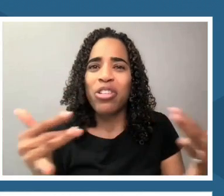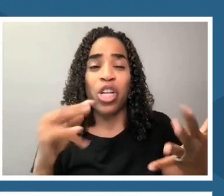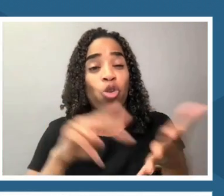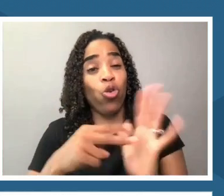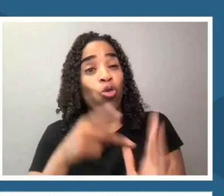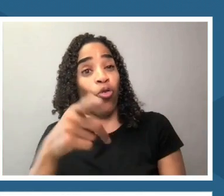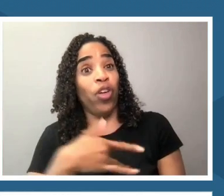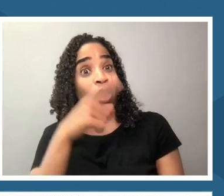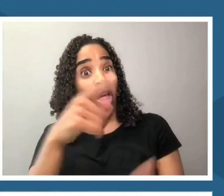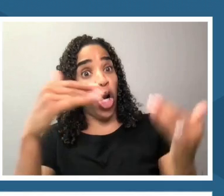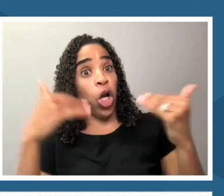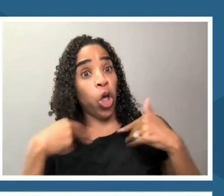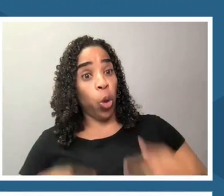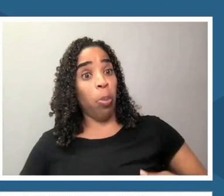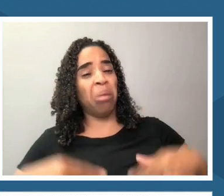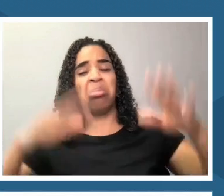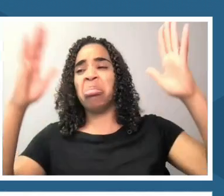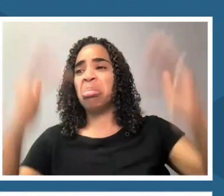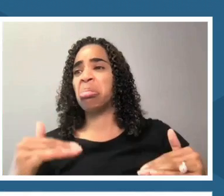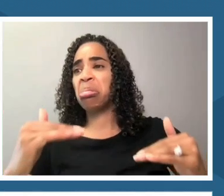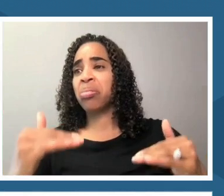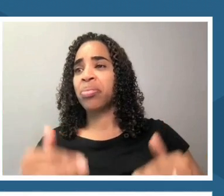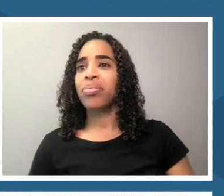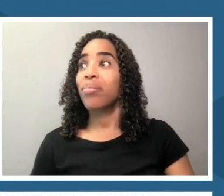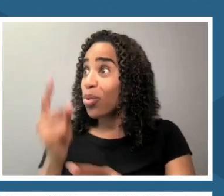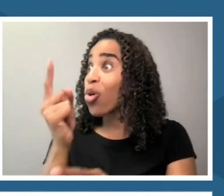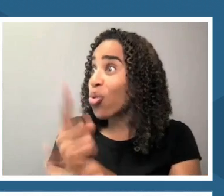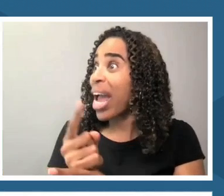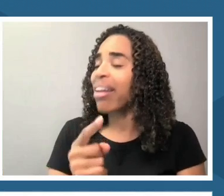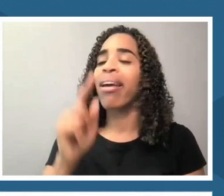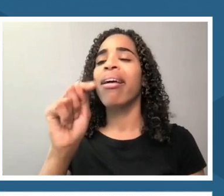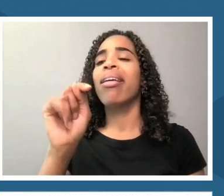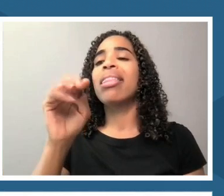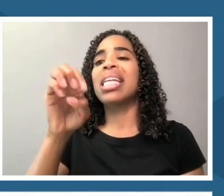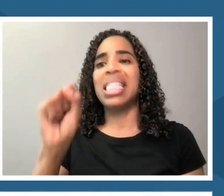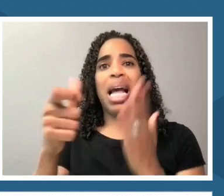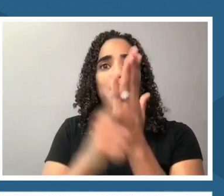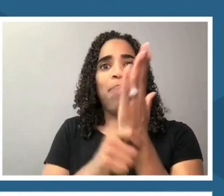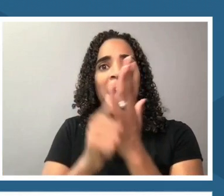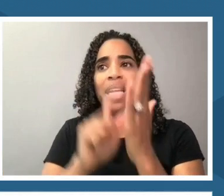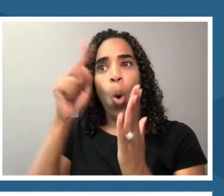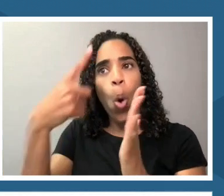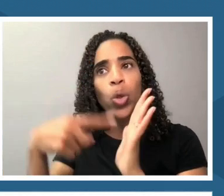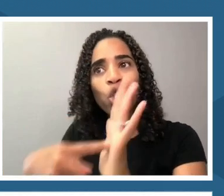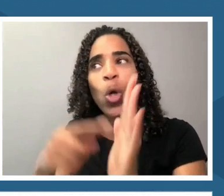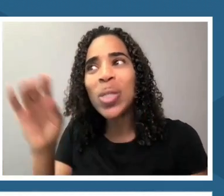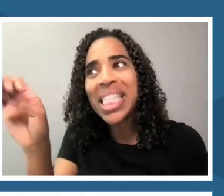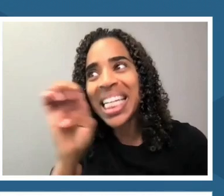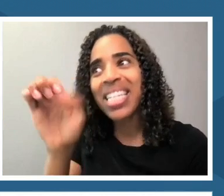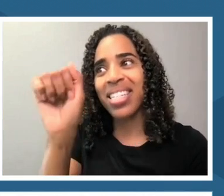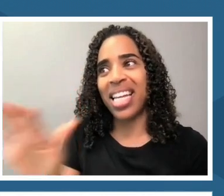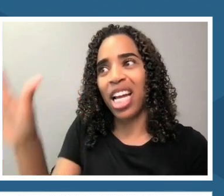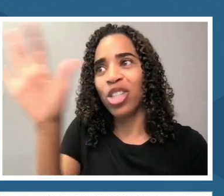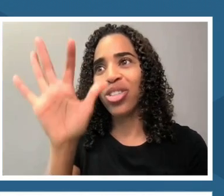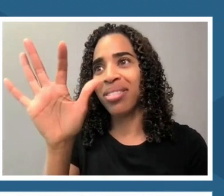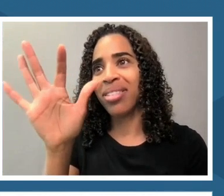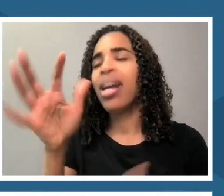and even like that times magazine image right we only see east asians to your point um and and to my earlier point i